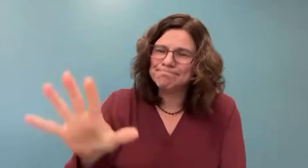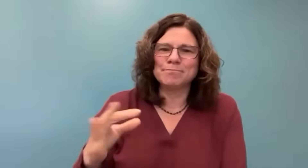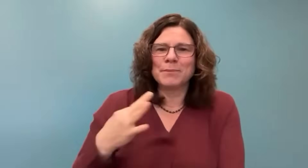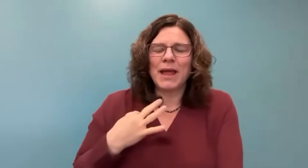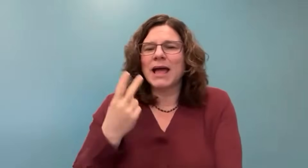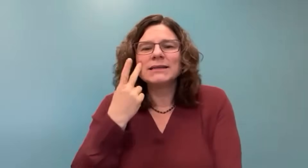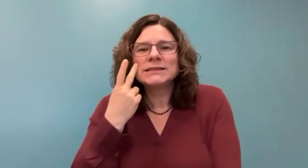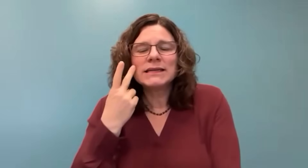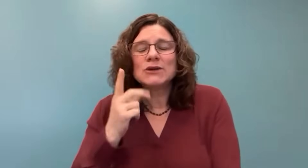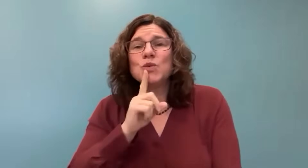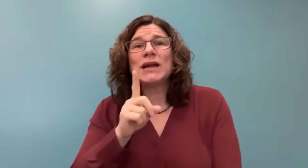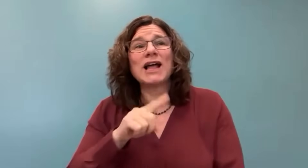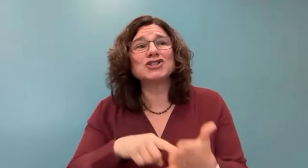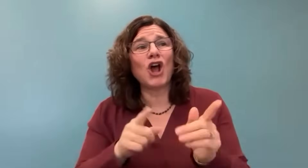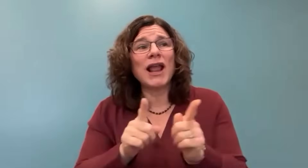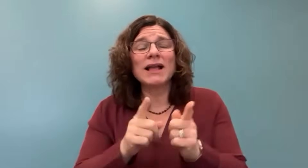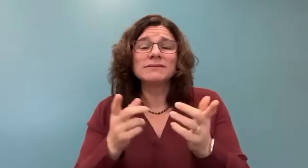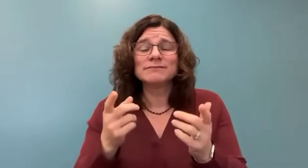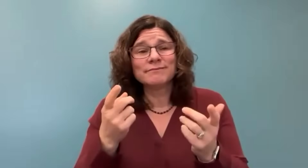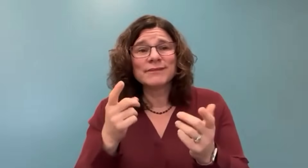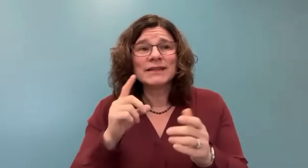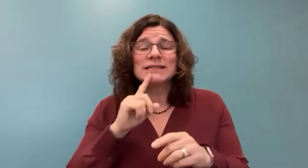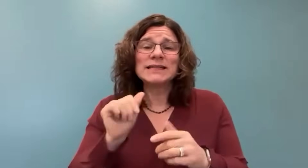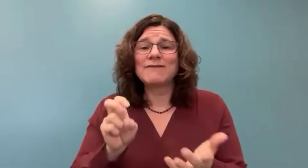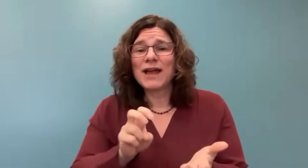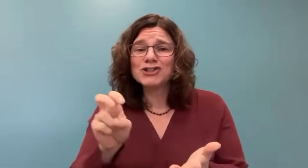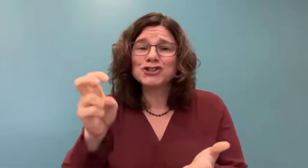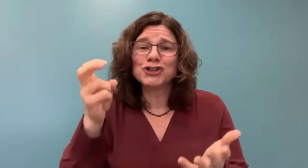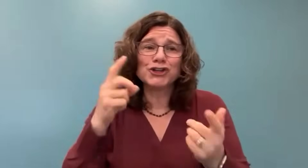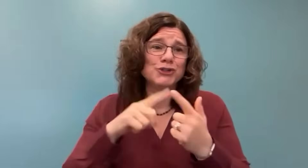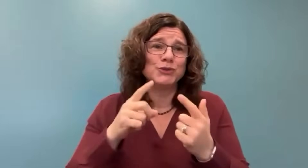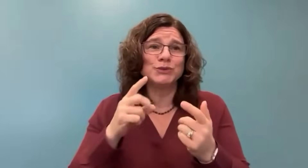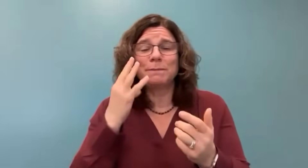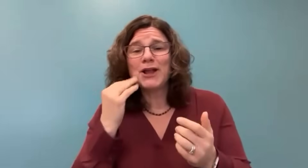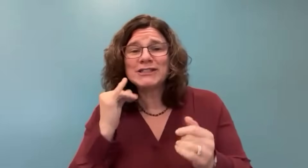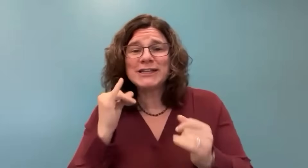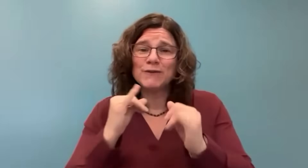and proceed and send my application. I started this process as an adventure, to experience